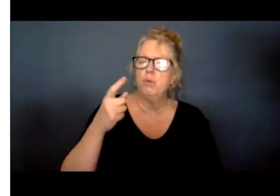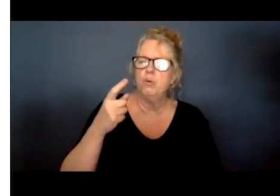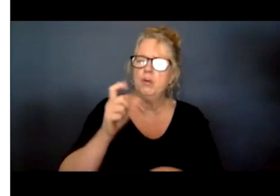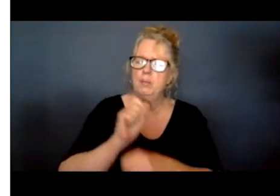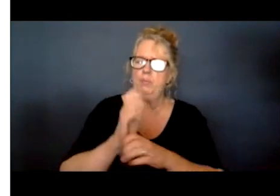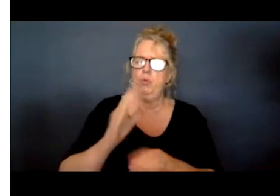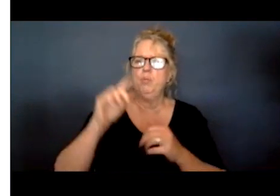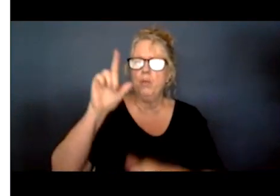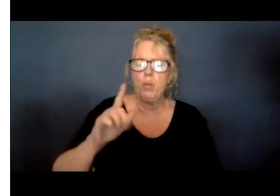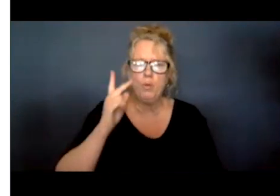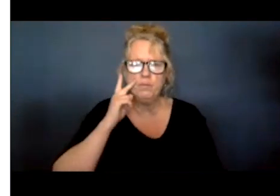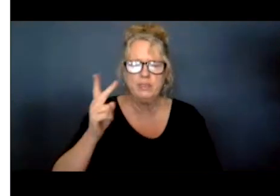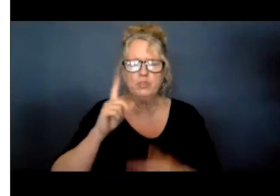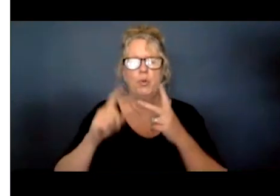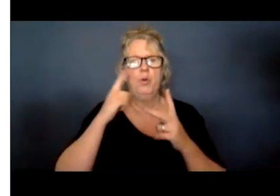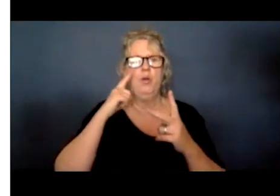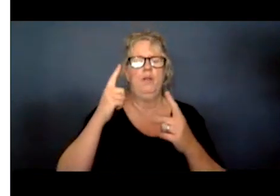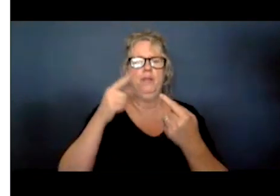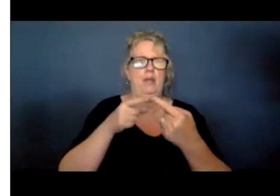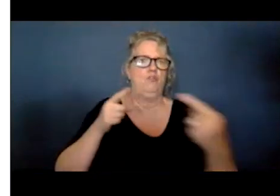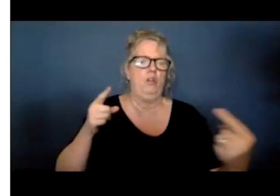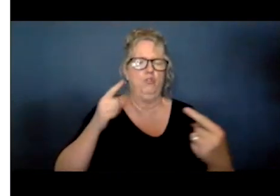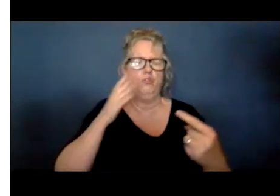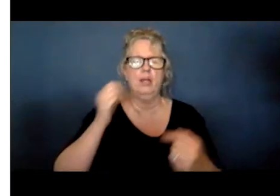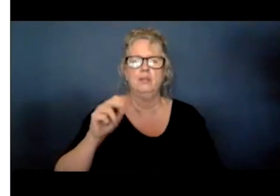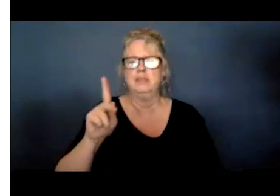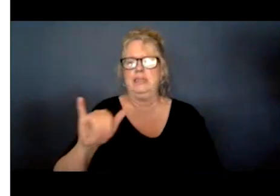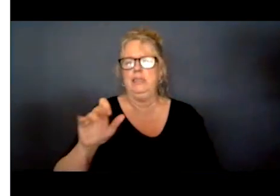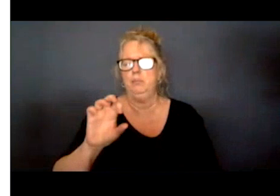High-contrast display settings and keyboard shortcuts help reduce eye